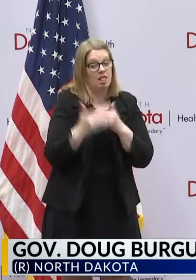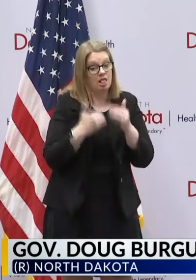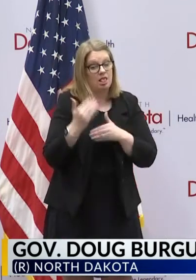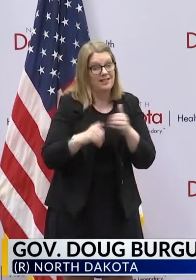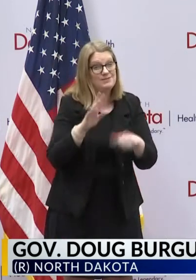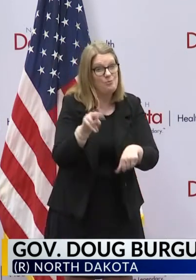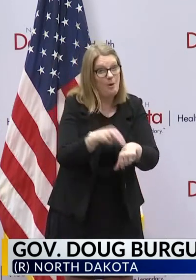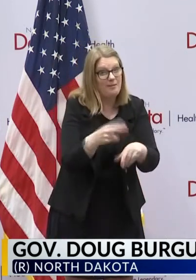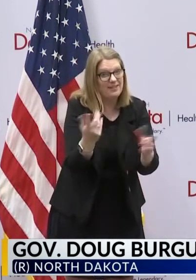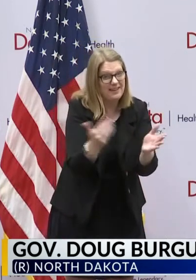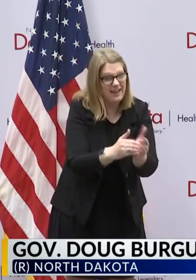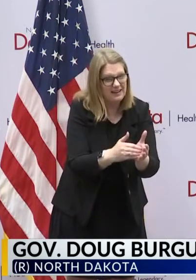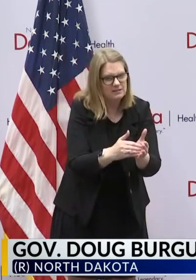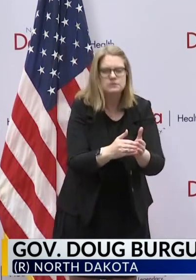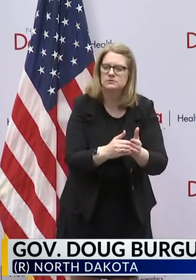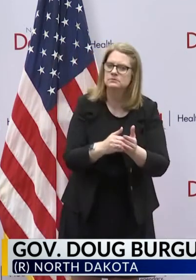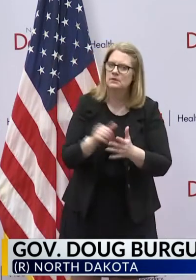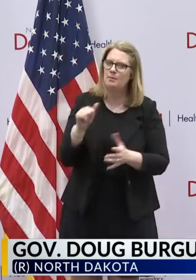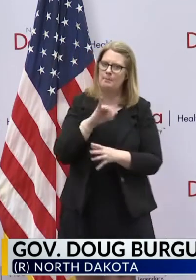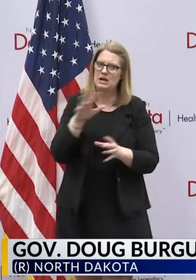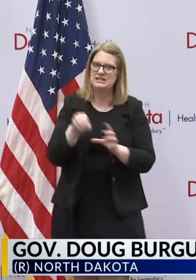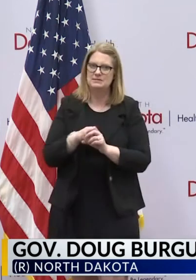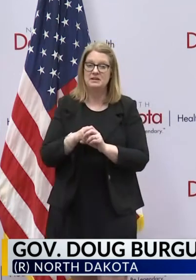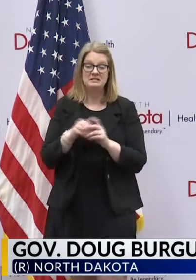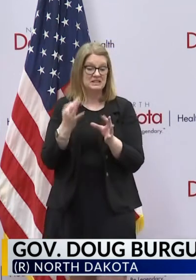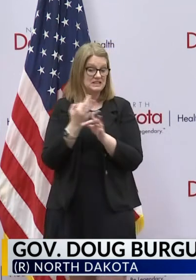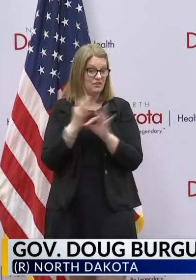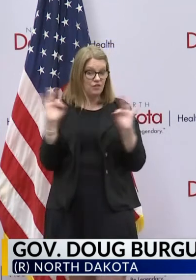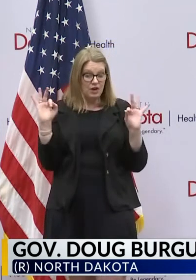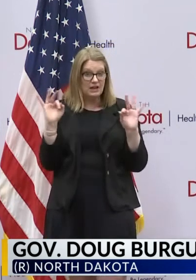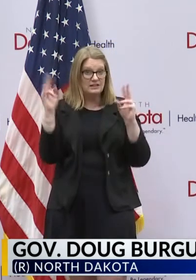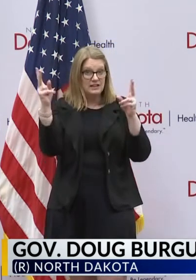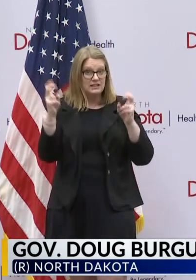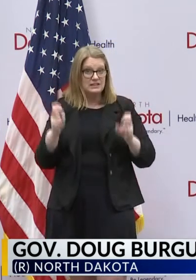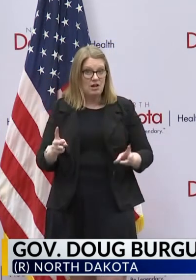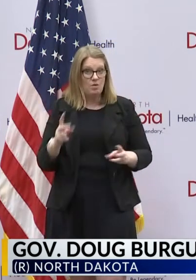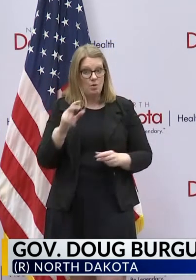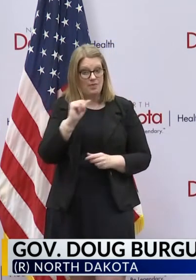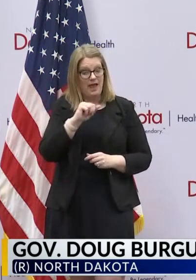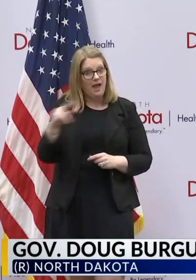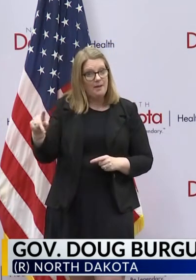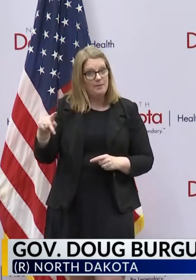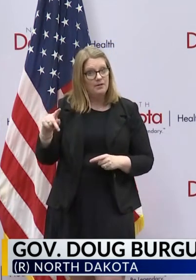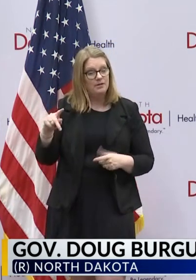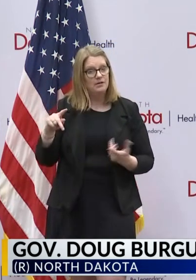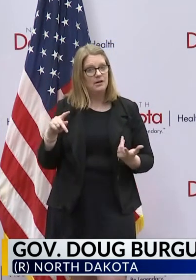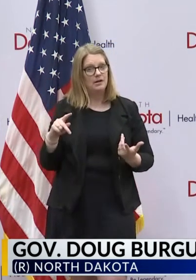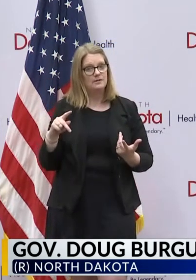CARE ABOUT GETTING BACK TO THE WAY THINGS WERE, ONE WAY TO DO THAT IS TO PARTICIPATE AND YOU